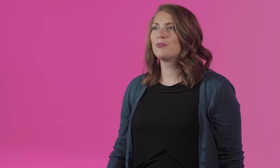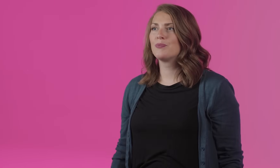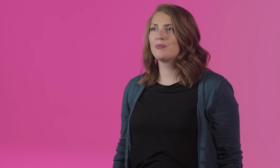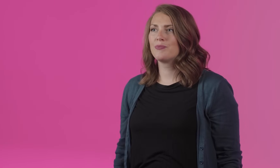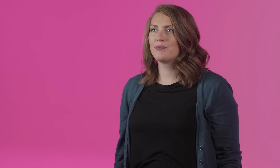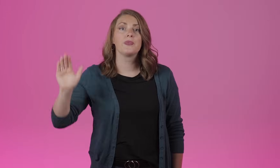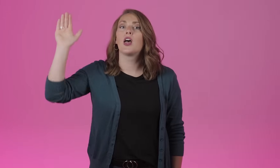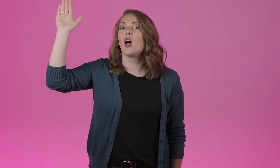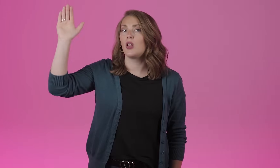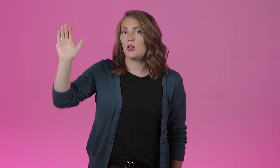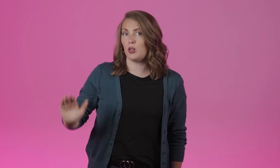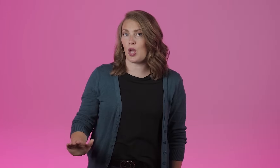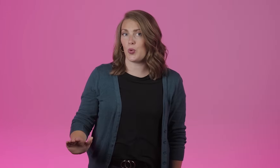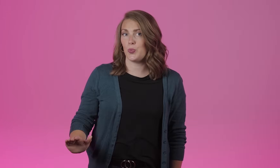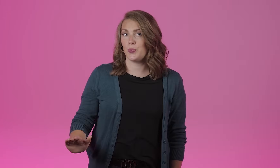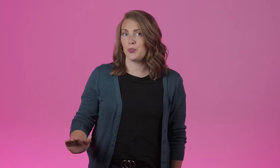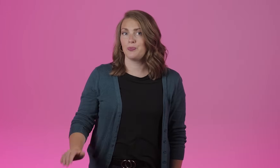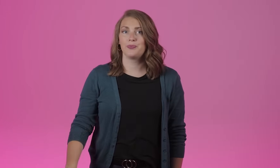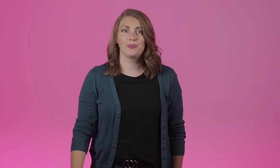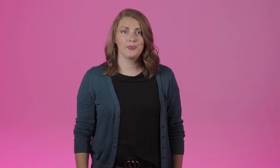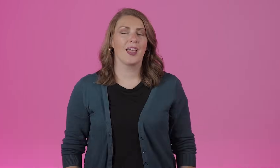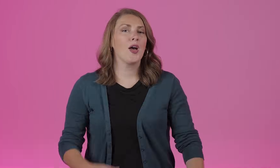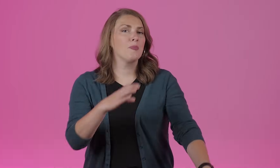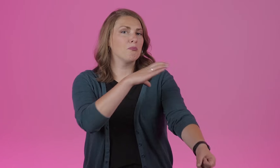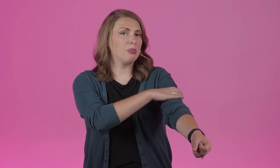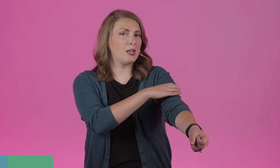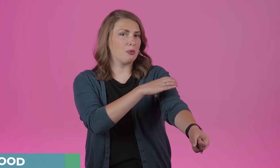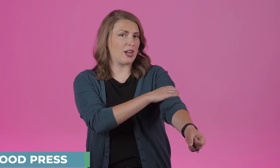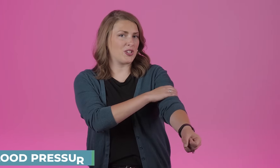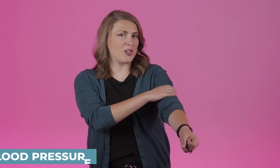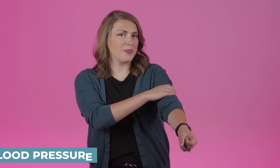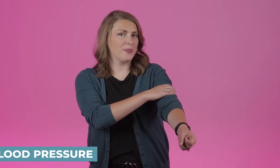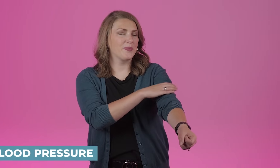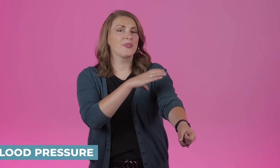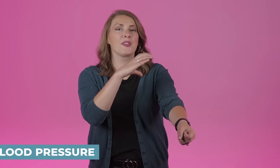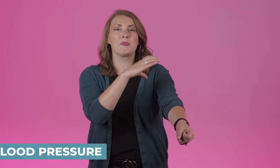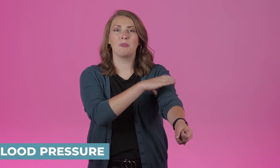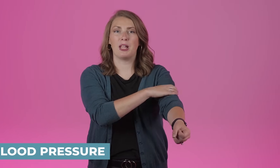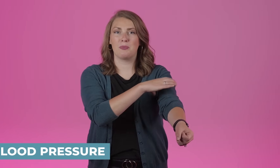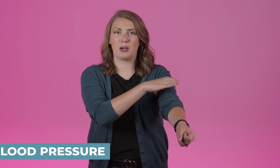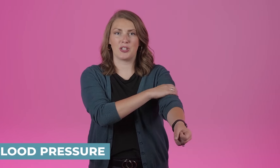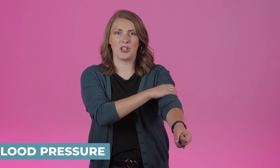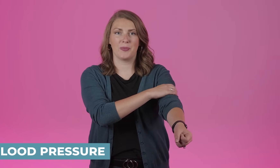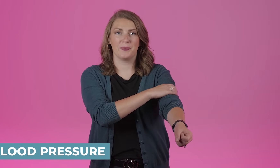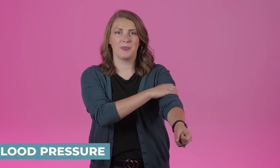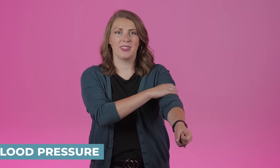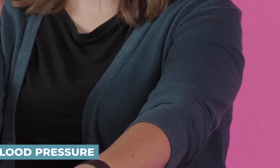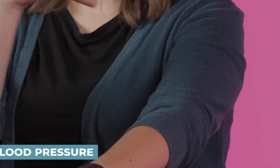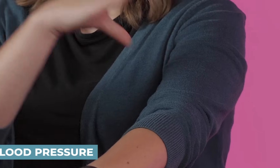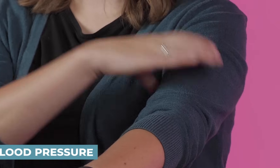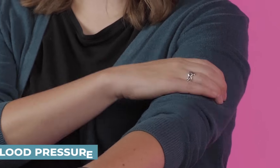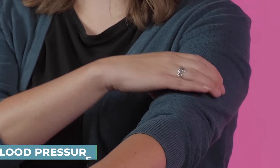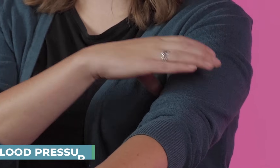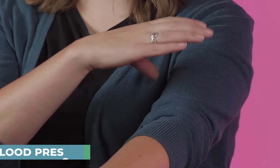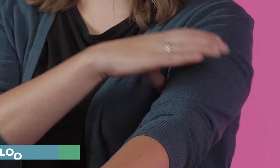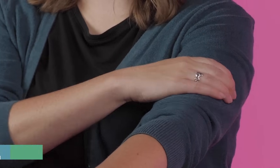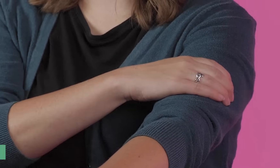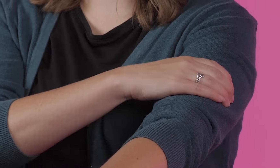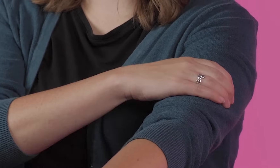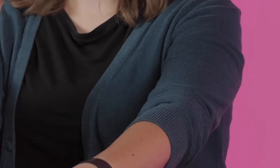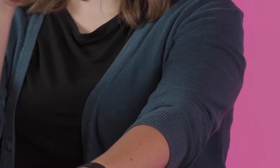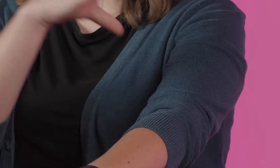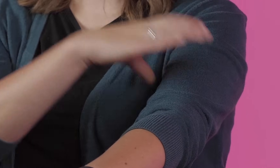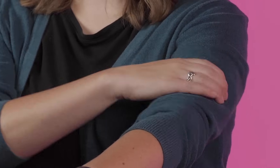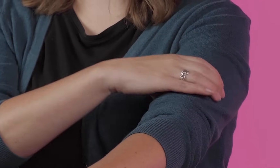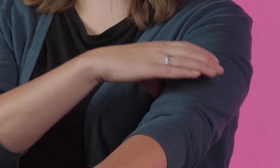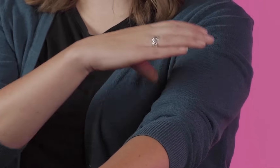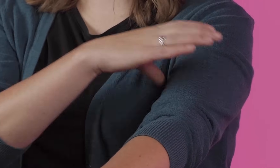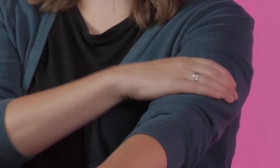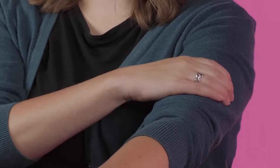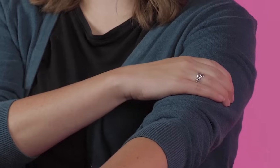ground 'low.' 'Blood pressure, blood pressure,' it's showing the blood pressure monitor on the arm